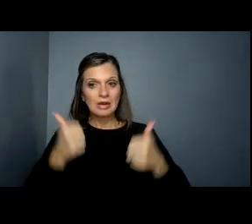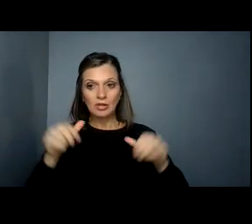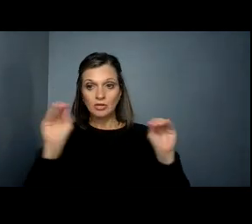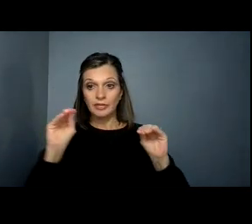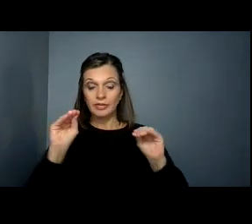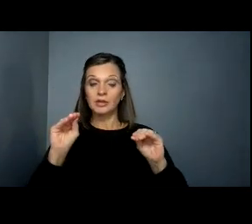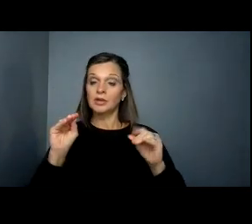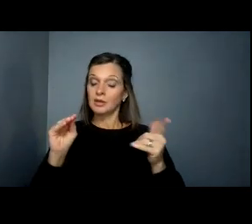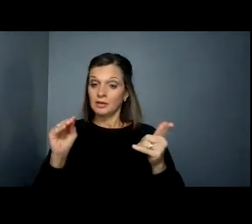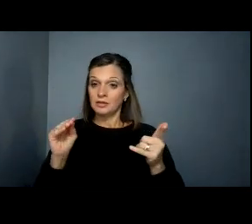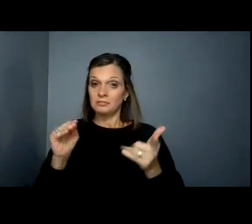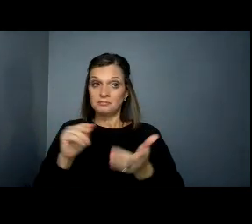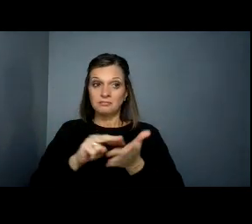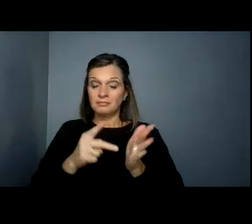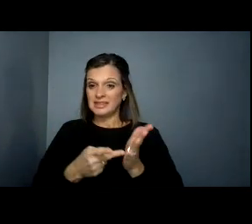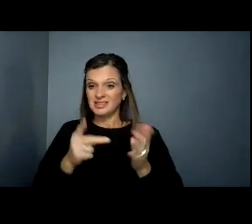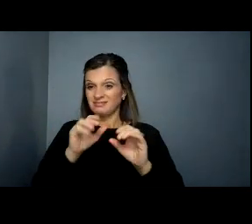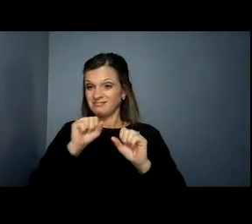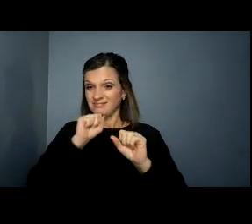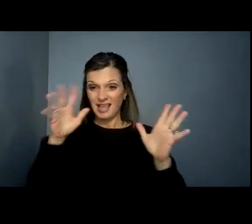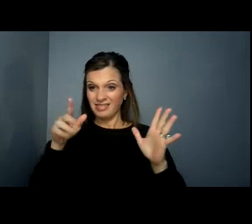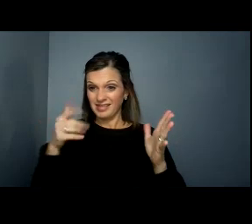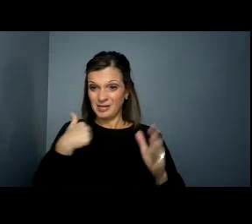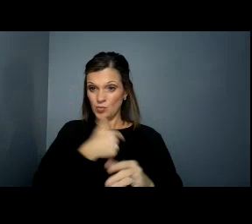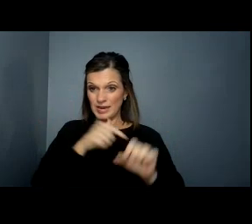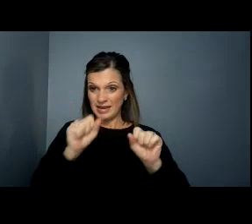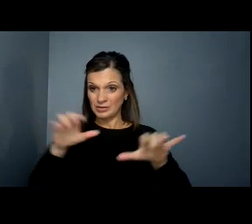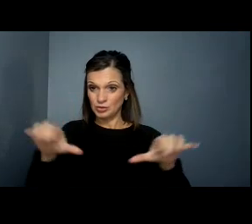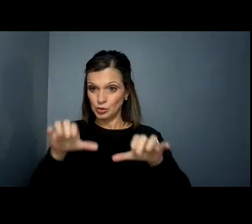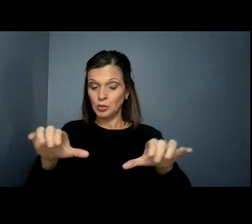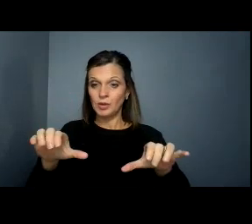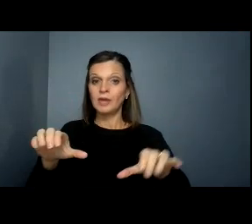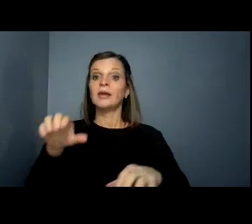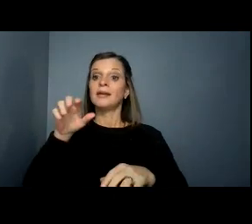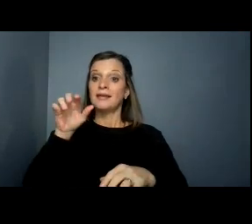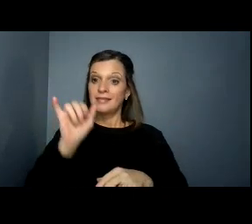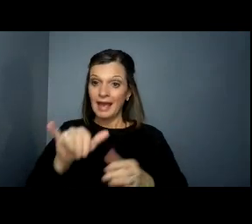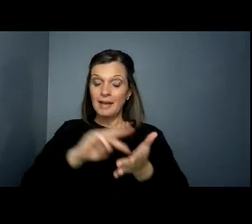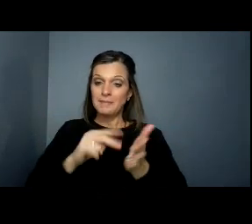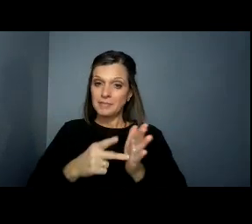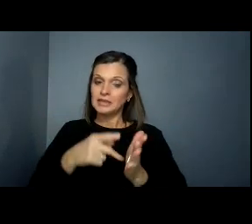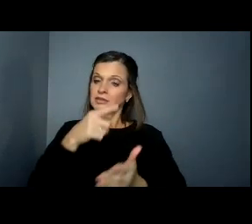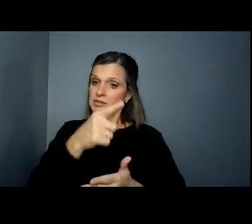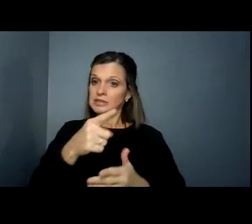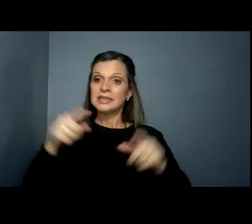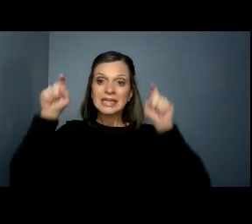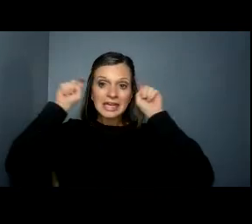good hearing aid candidate. So everything clear so far.